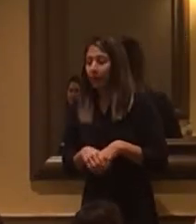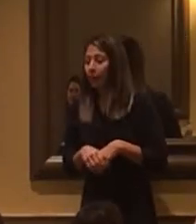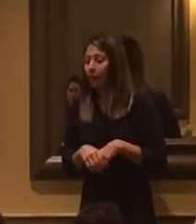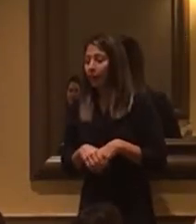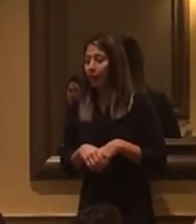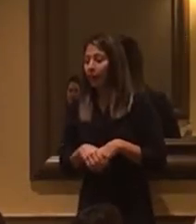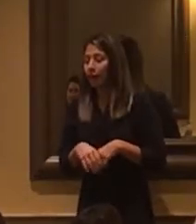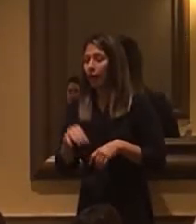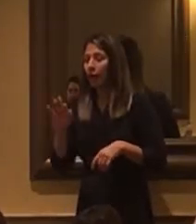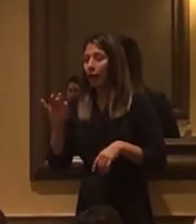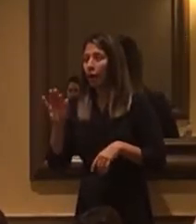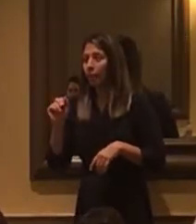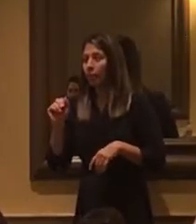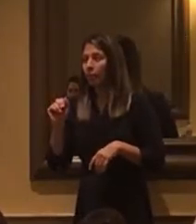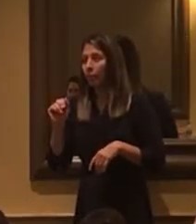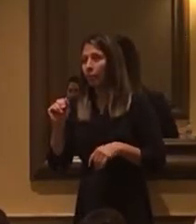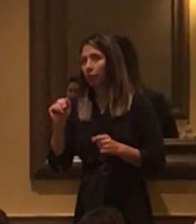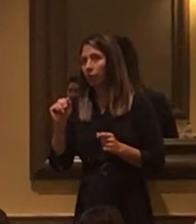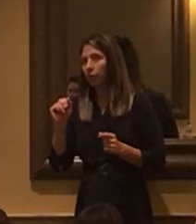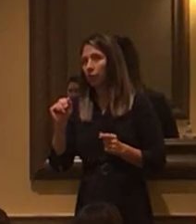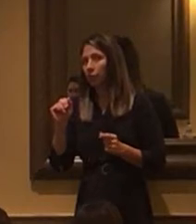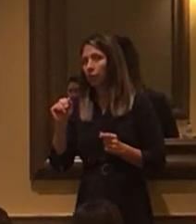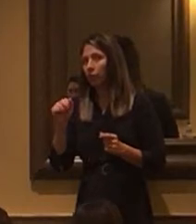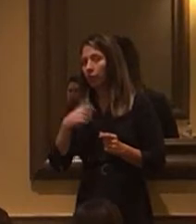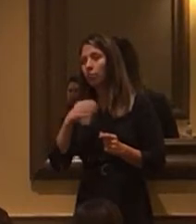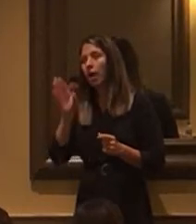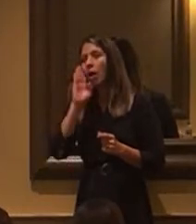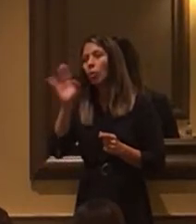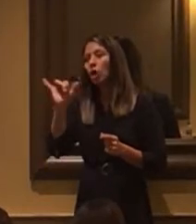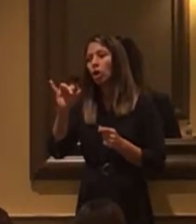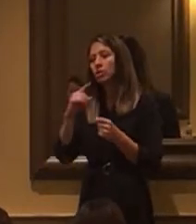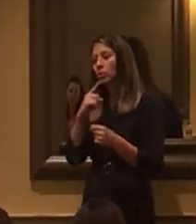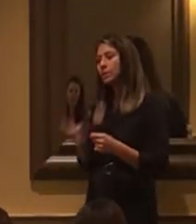I would also tell myself to listen to a .